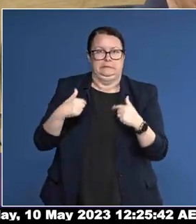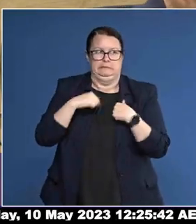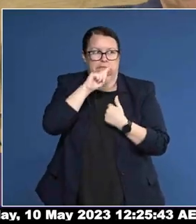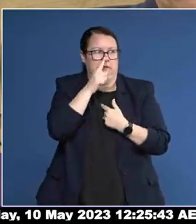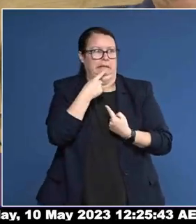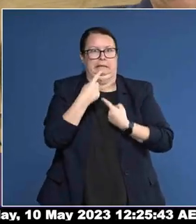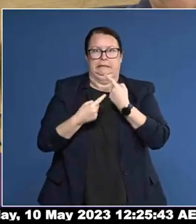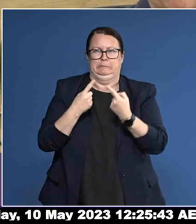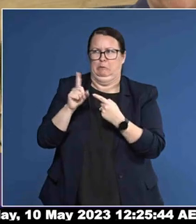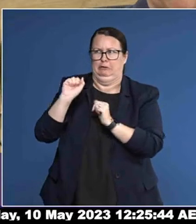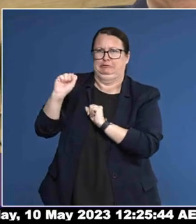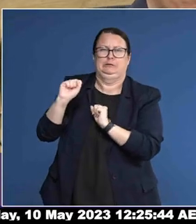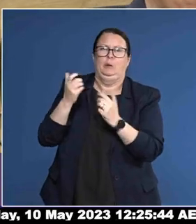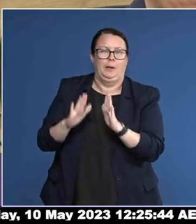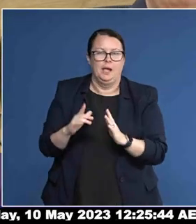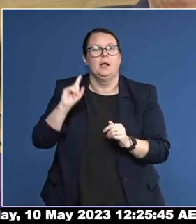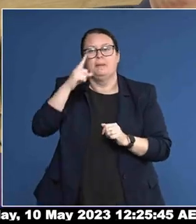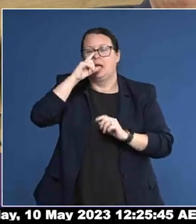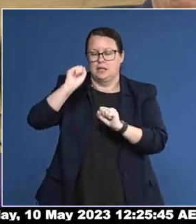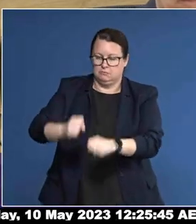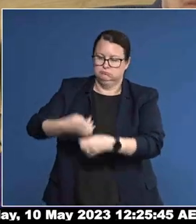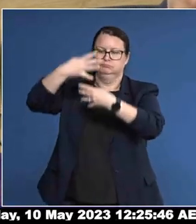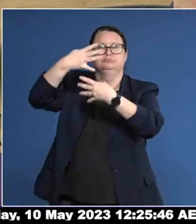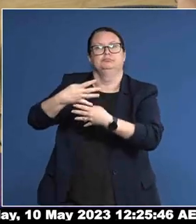Yes. MS EASTMAN: But they would pull up on the screen, and if, for example,